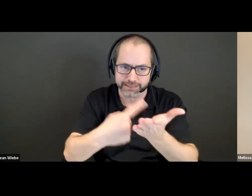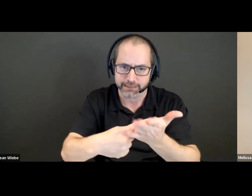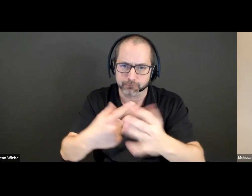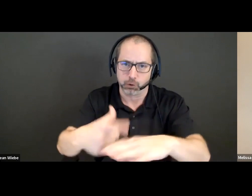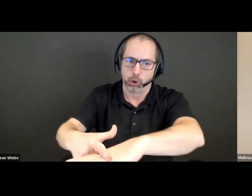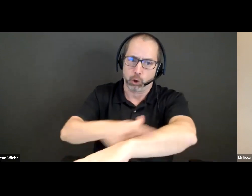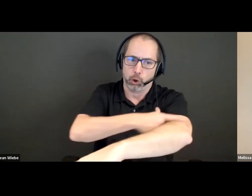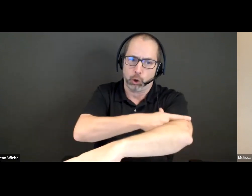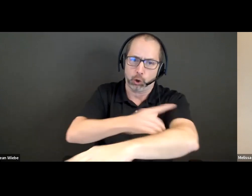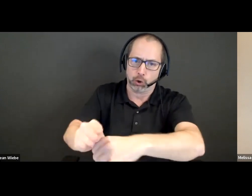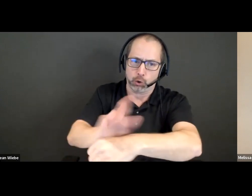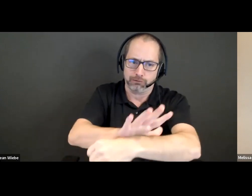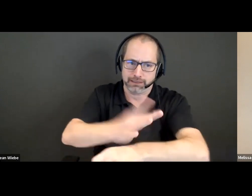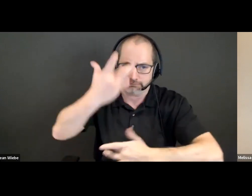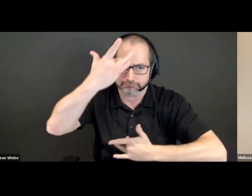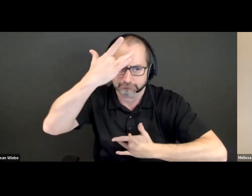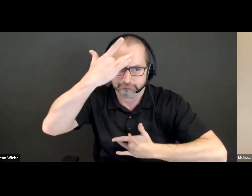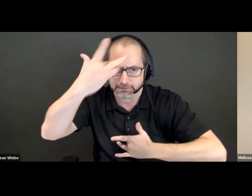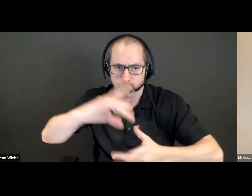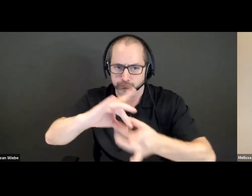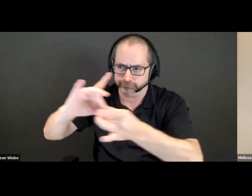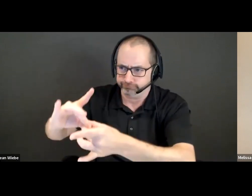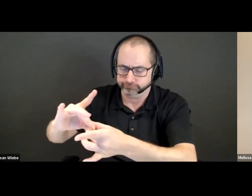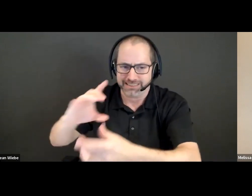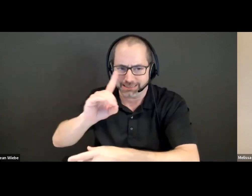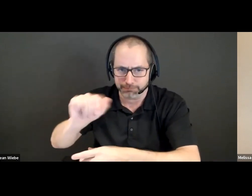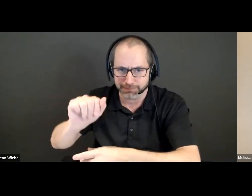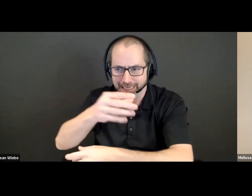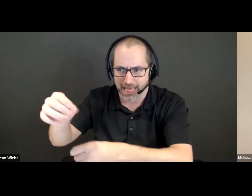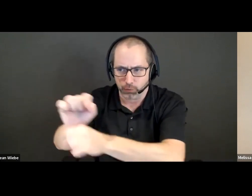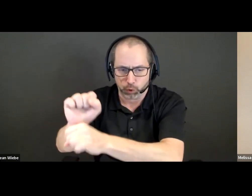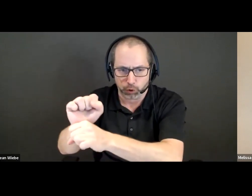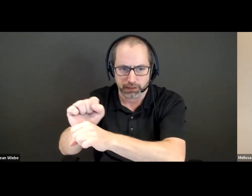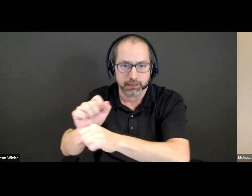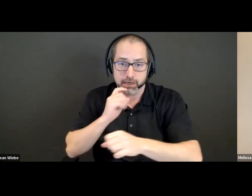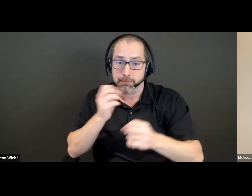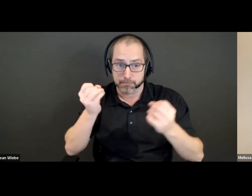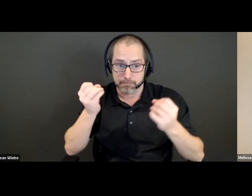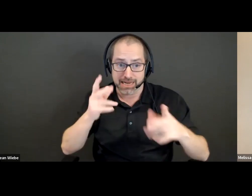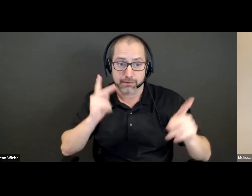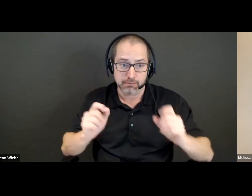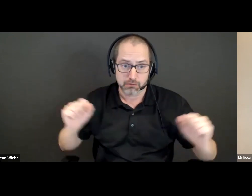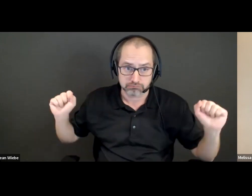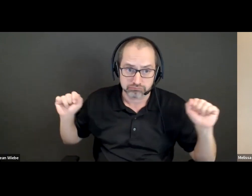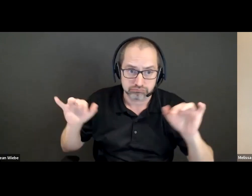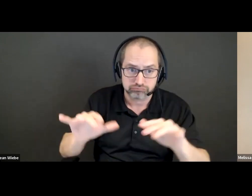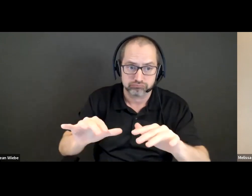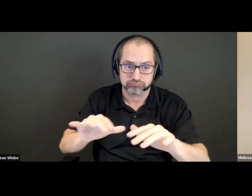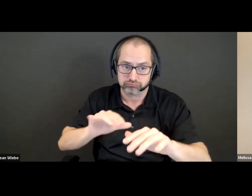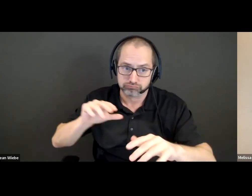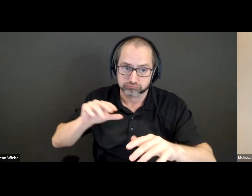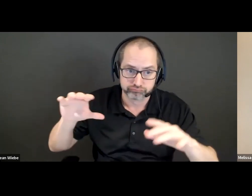Employment. And this was a gathering of many many people where what we wanted to do was really dig